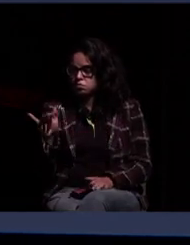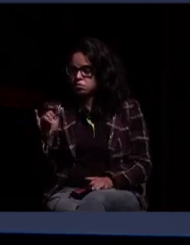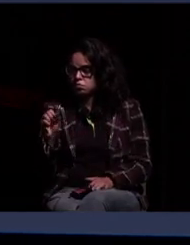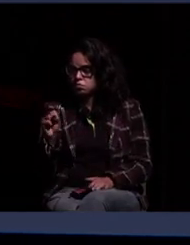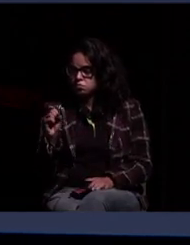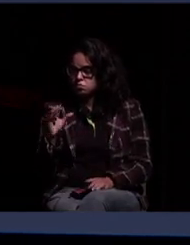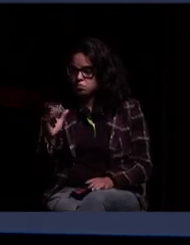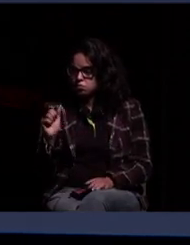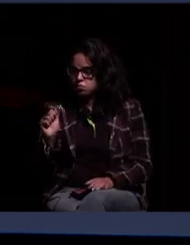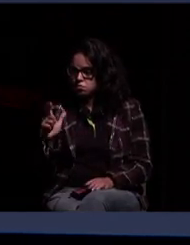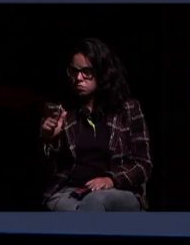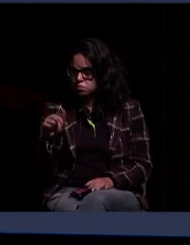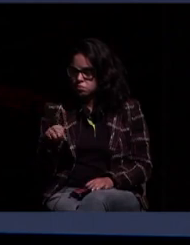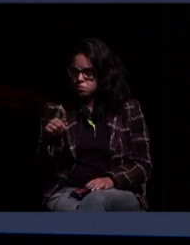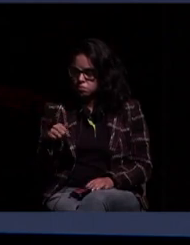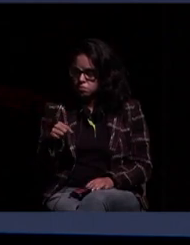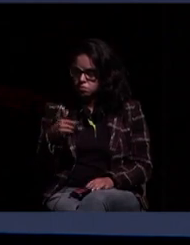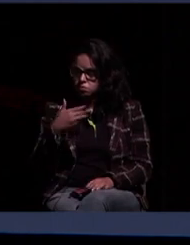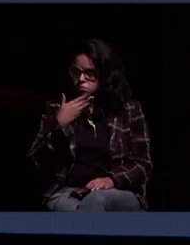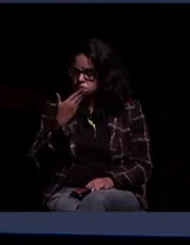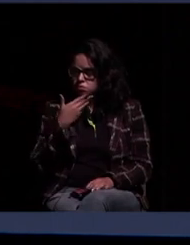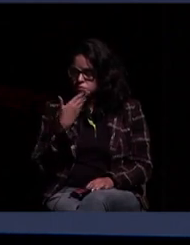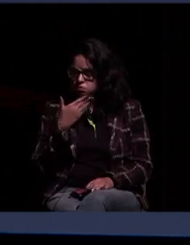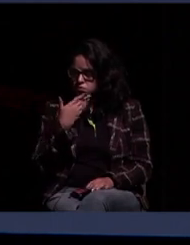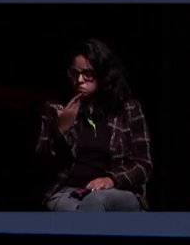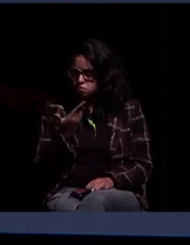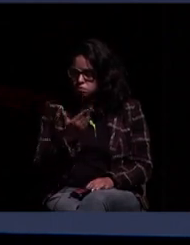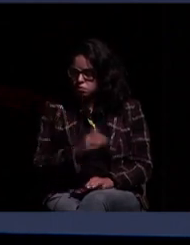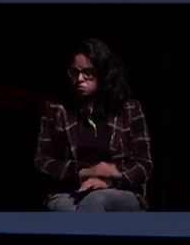We know how it works here.